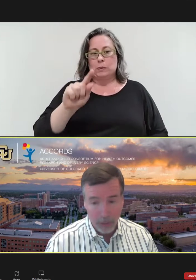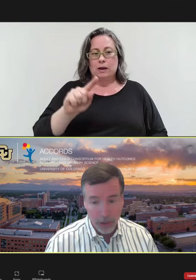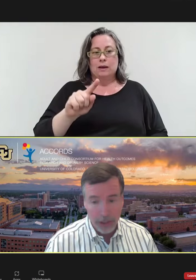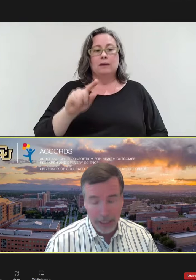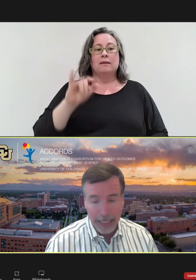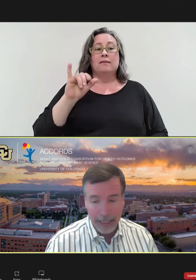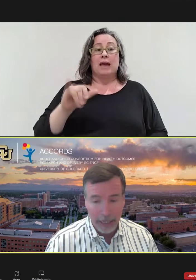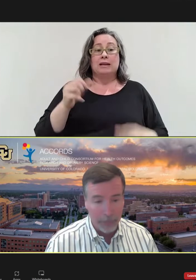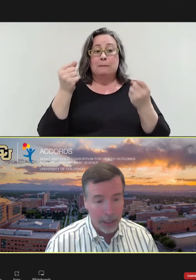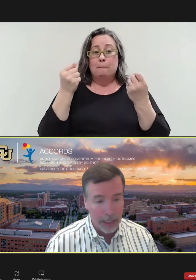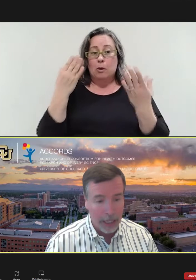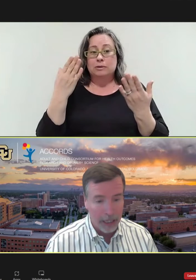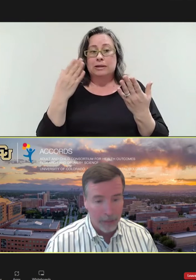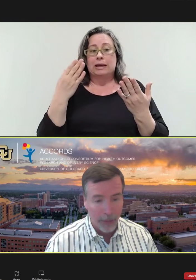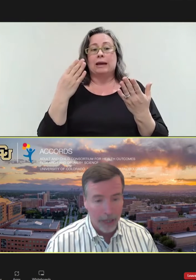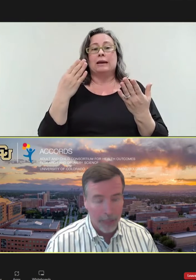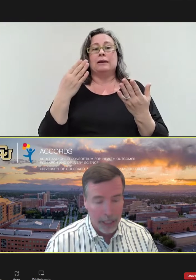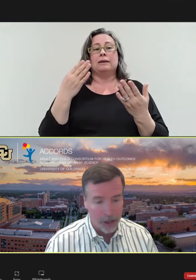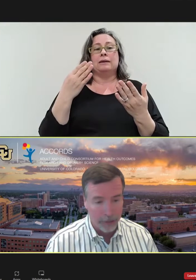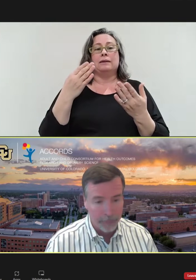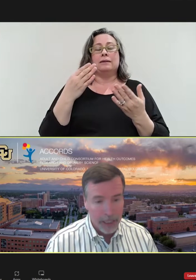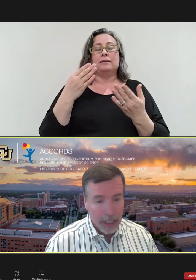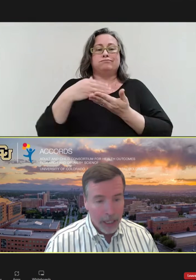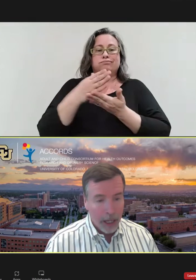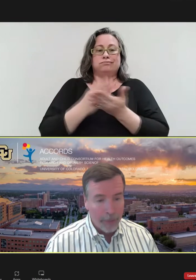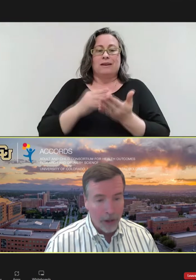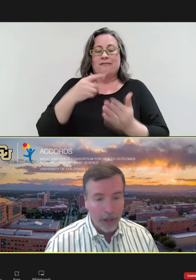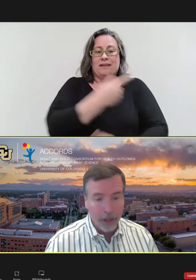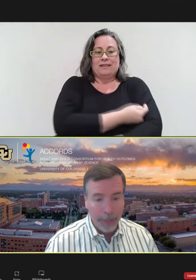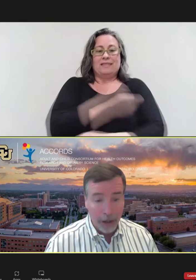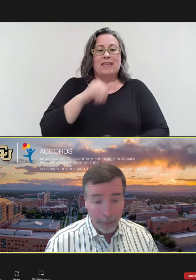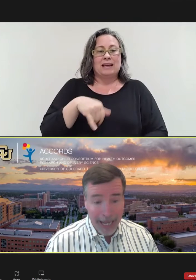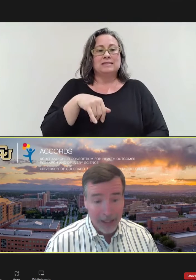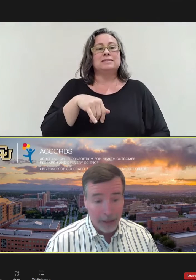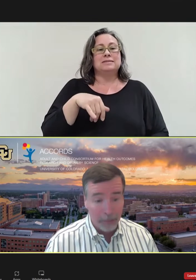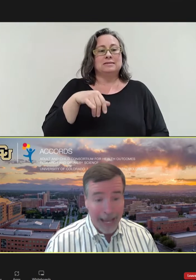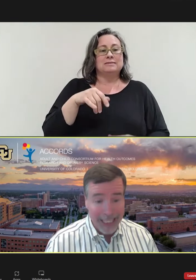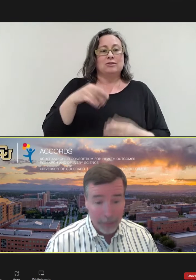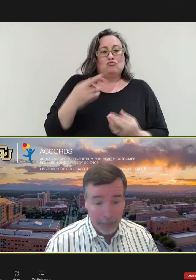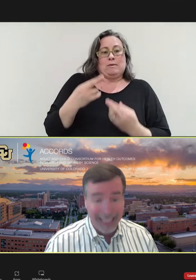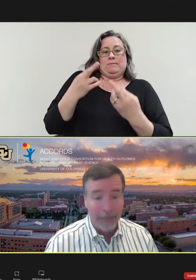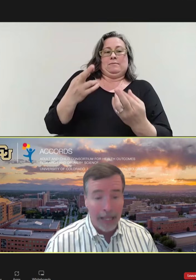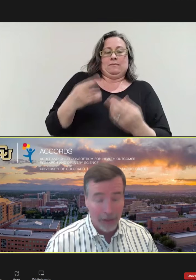which is an ACIP and AAP recommendation. They're also bound by maximum -- sorry,